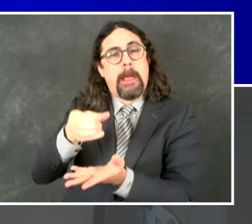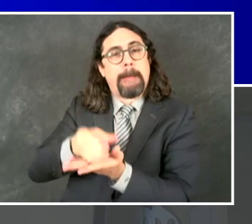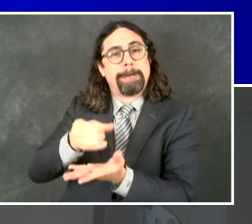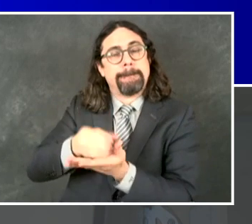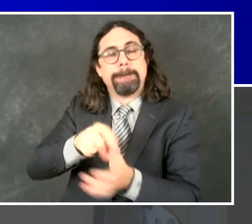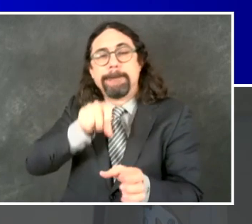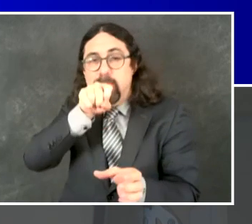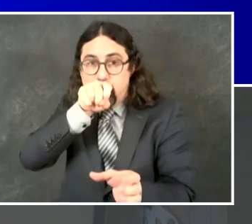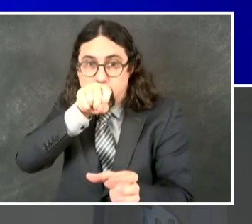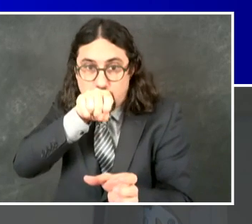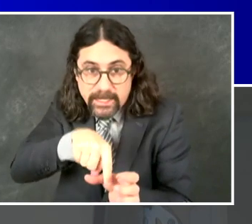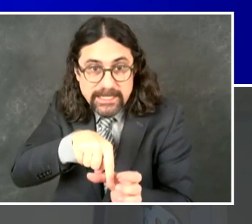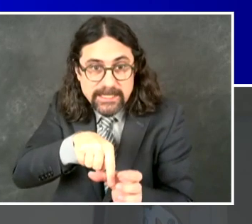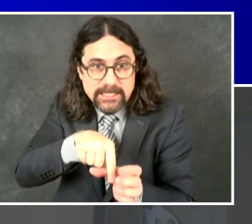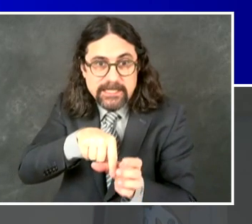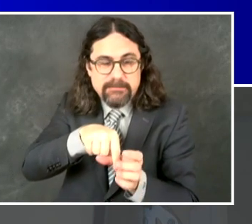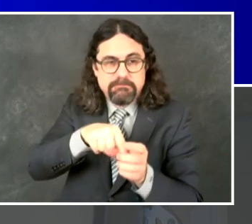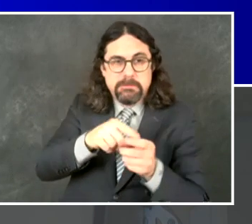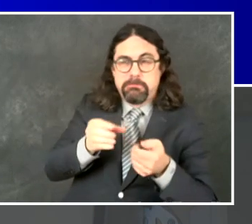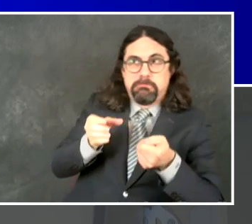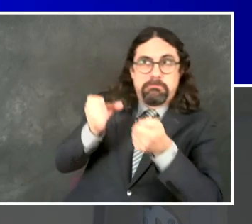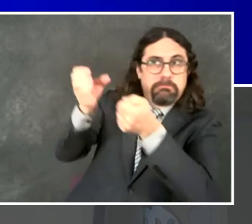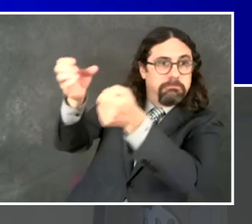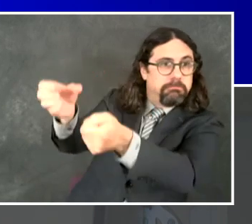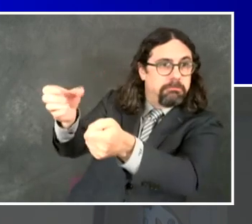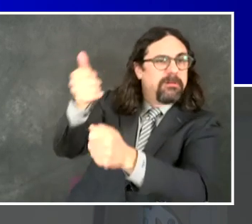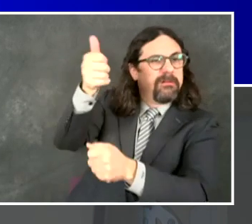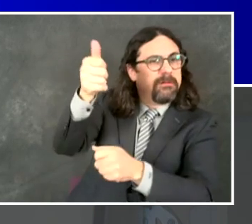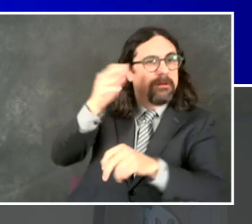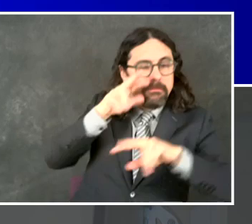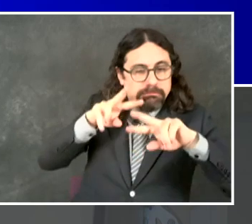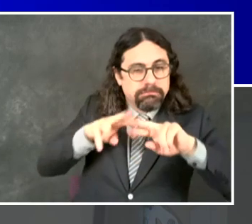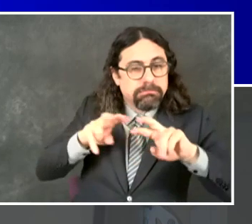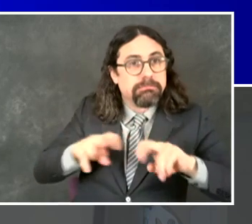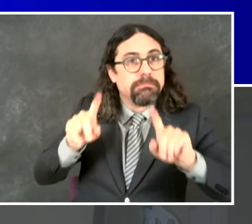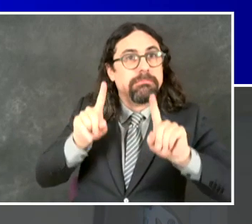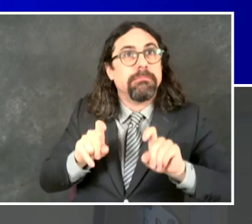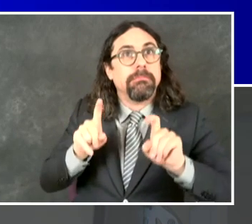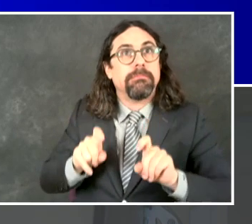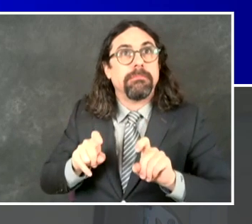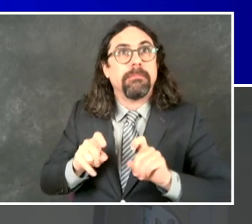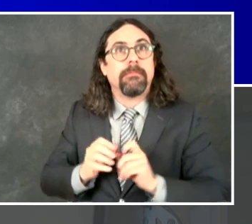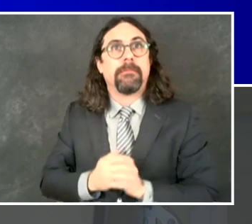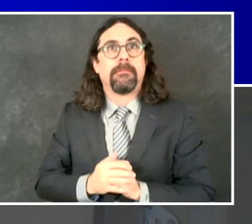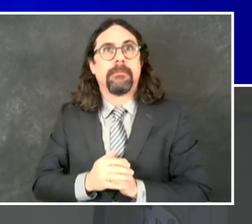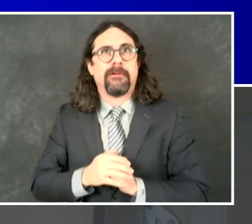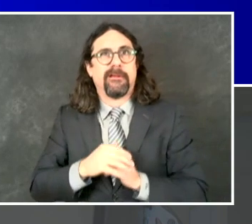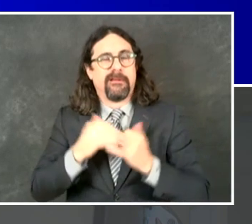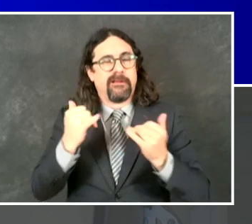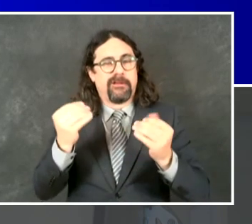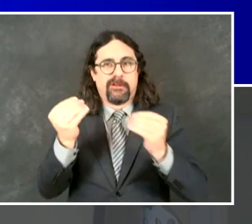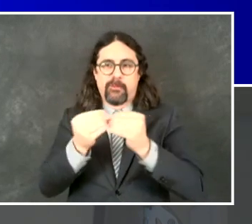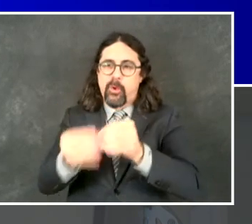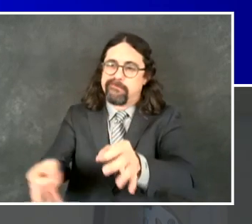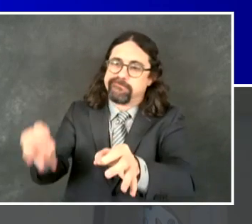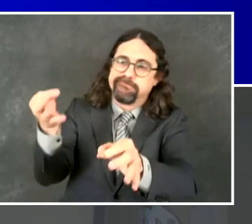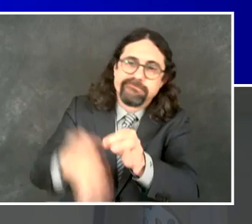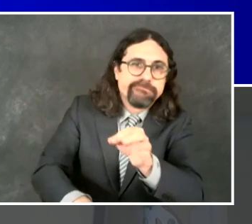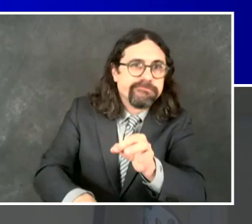ENOU GH INFORMIATON FOR THE TESTING TO BE DONE. MUCH SIMPLER, MUCH EASIER FOR EVERYONE